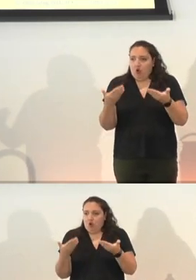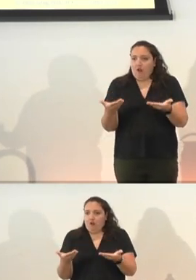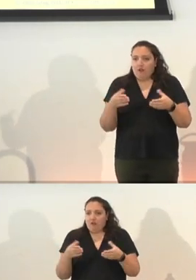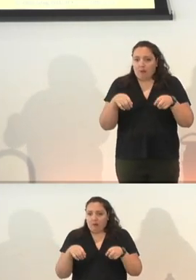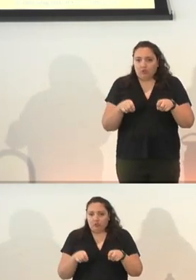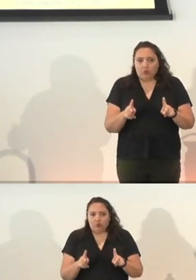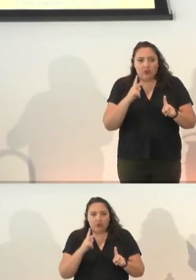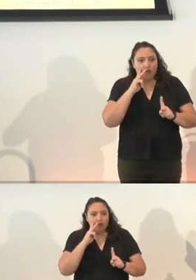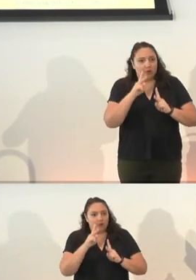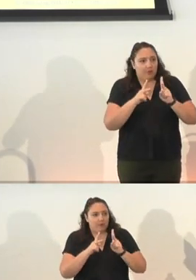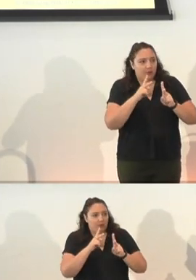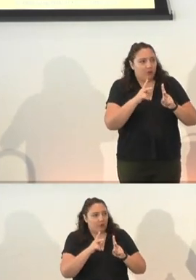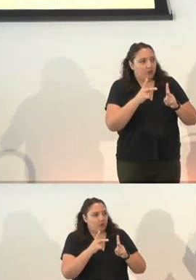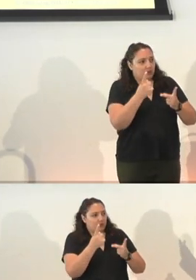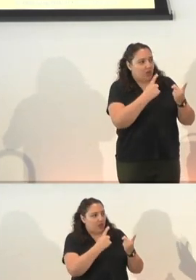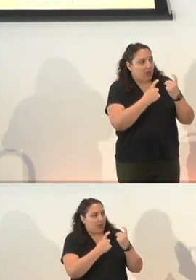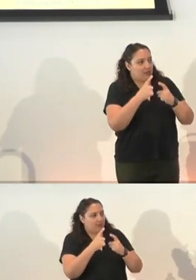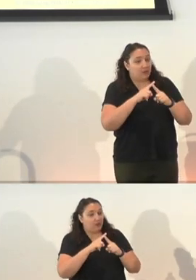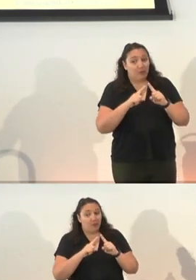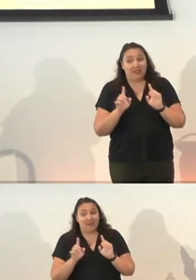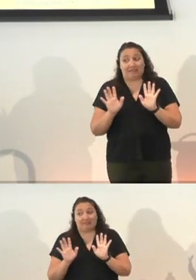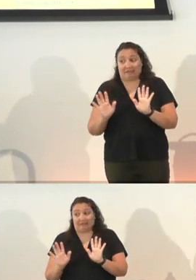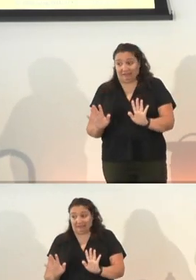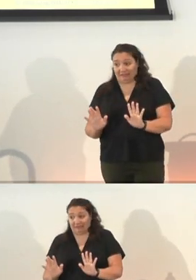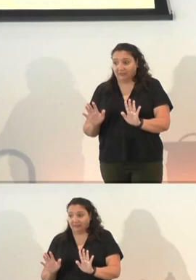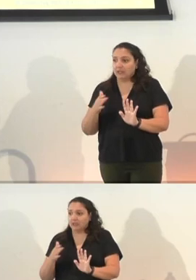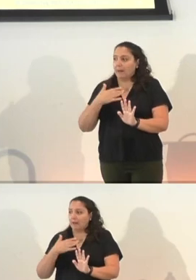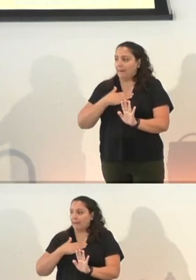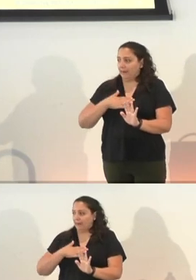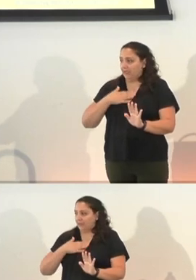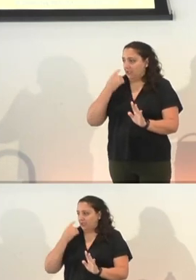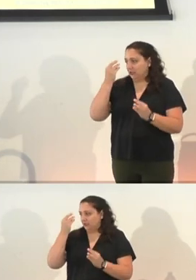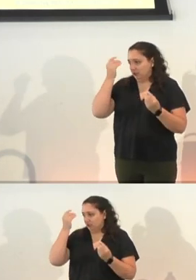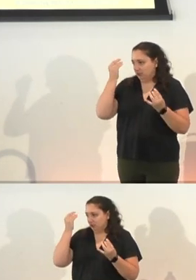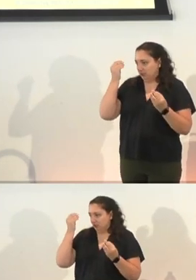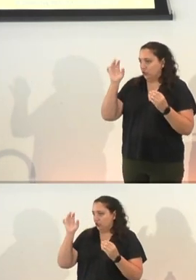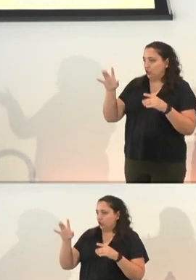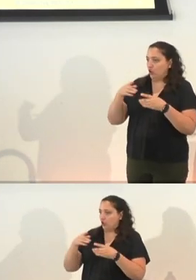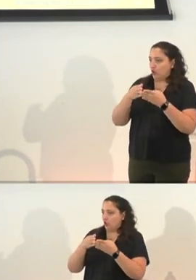anyone to ask questions but let me say please consider your questions more broadly than VERA.